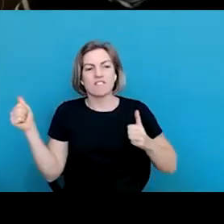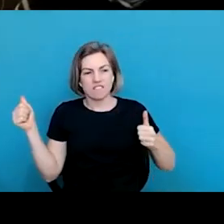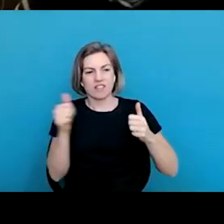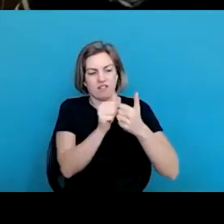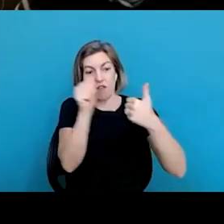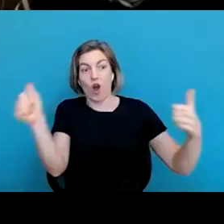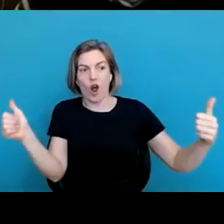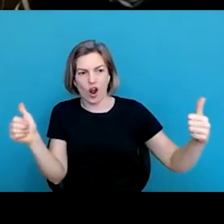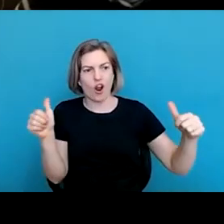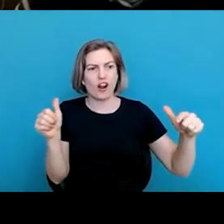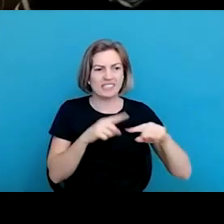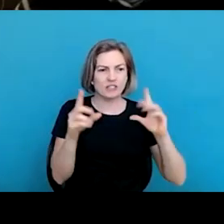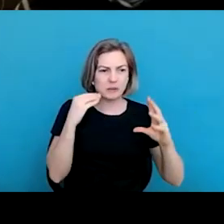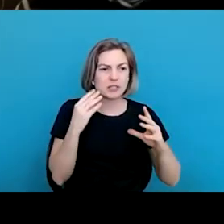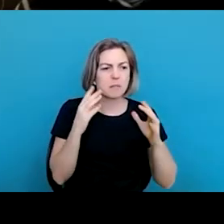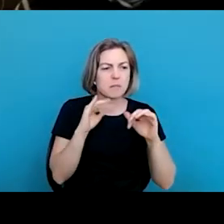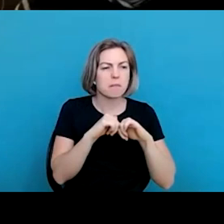So how we could provide greater equivalence of that.